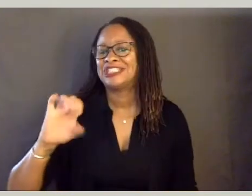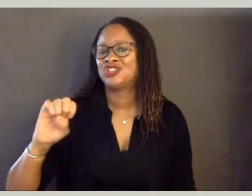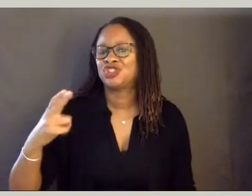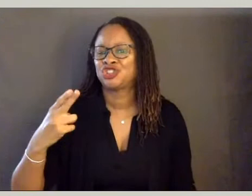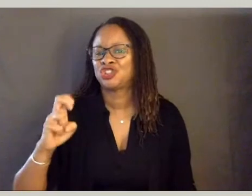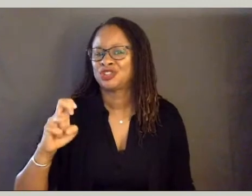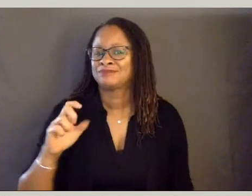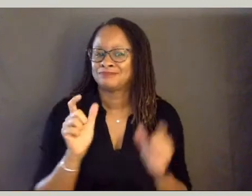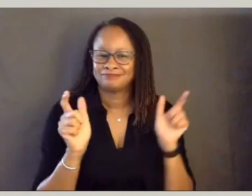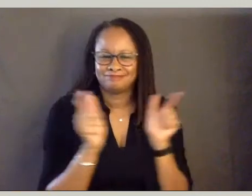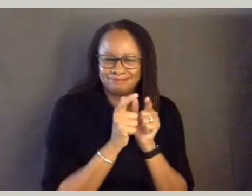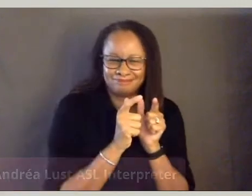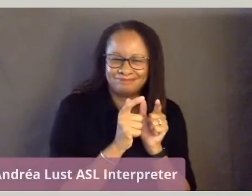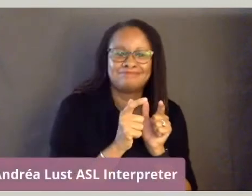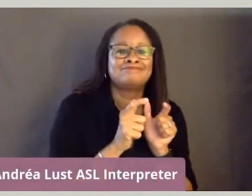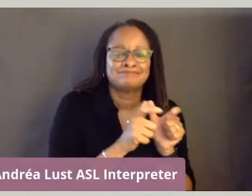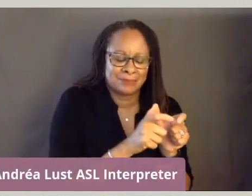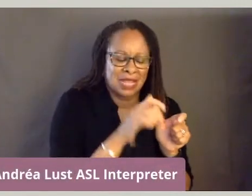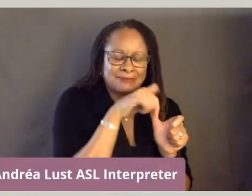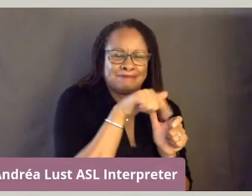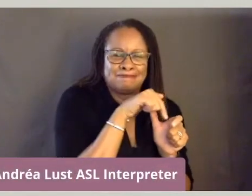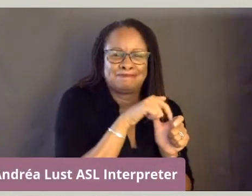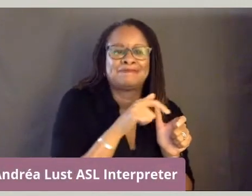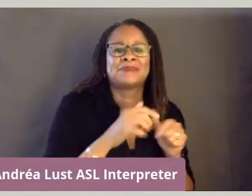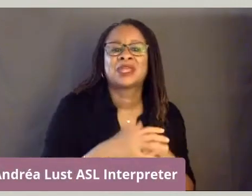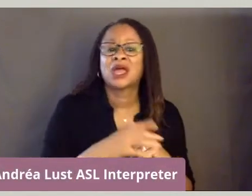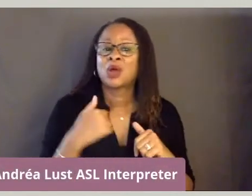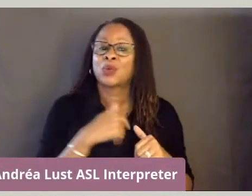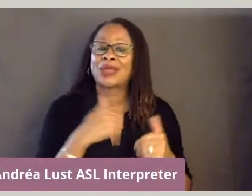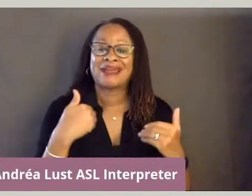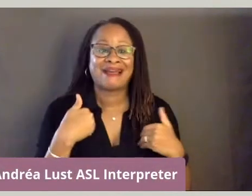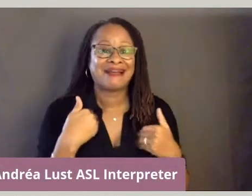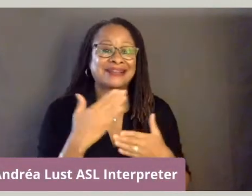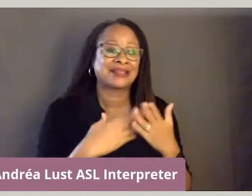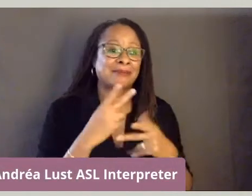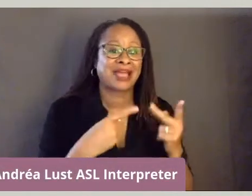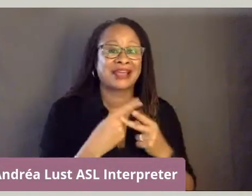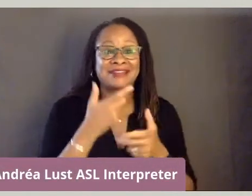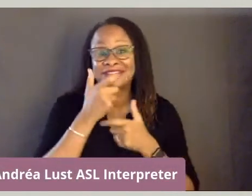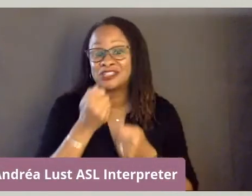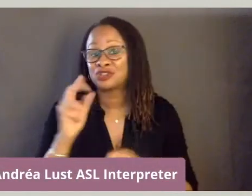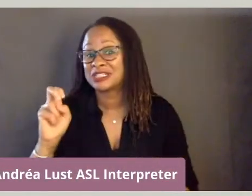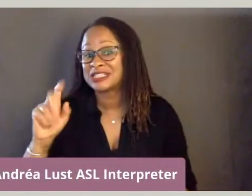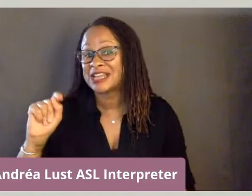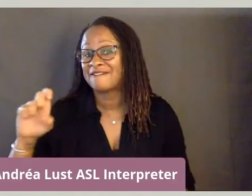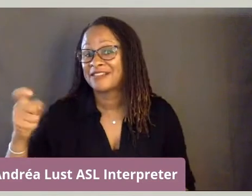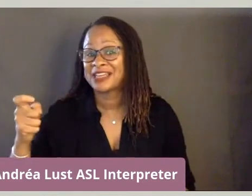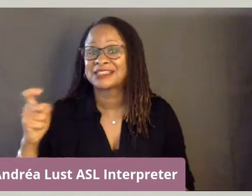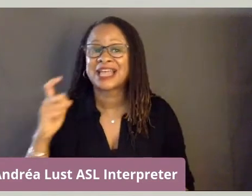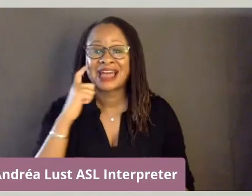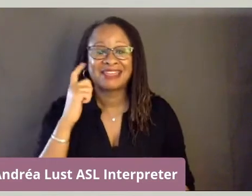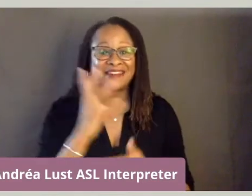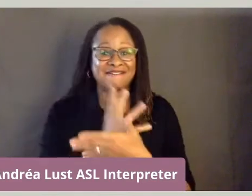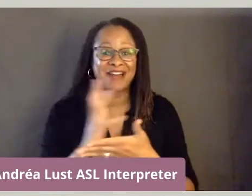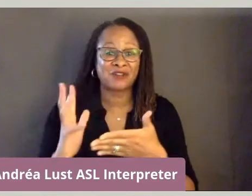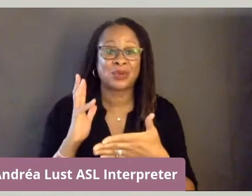And we had had some kind of interest from Netflix and then I think five weeks before we premiered,